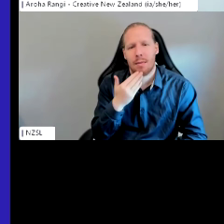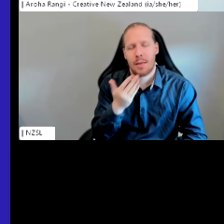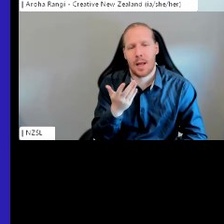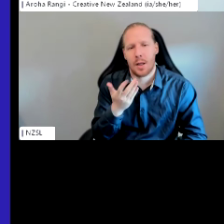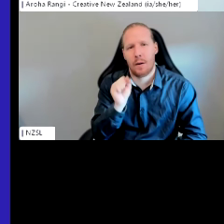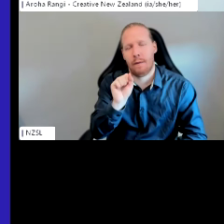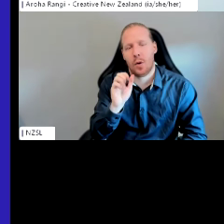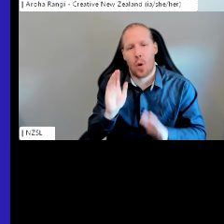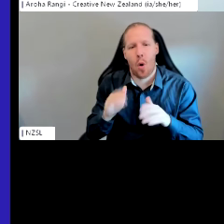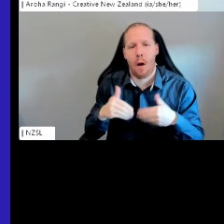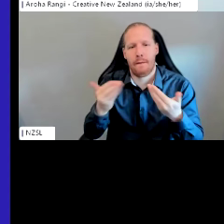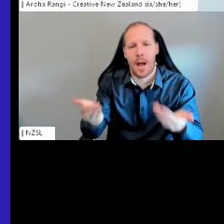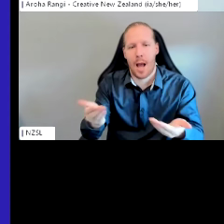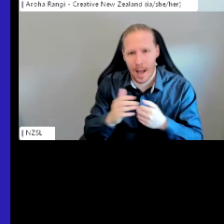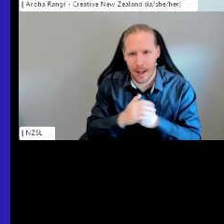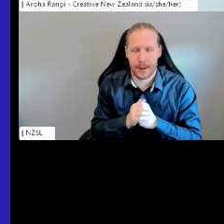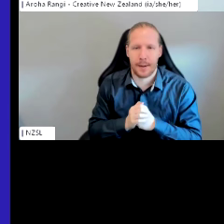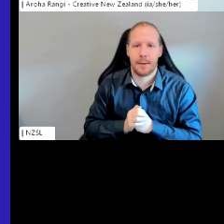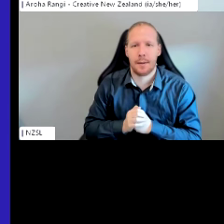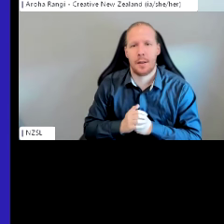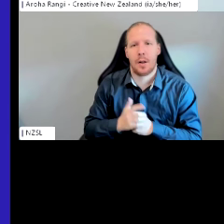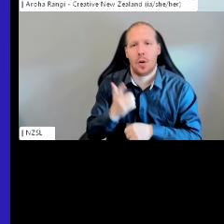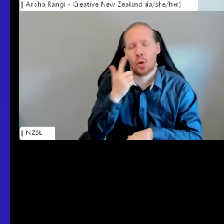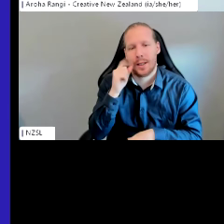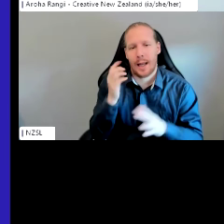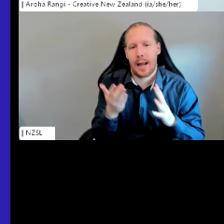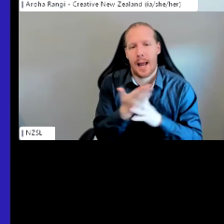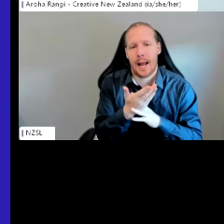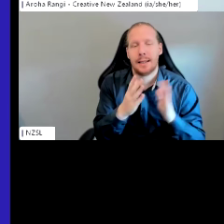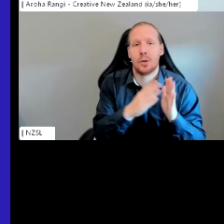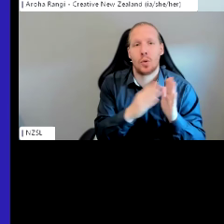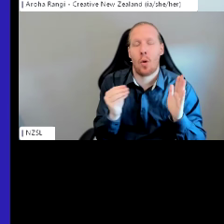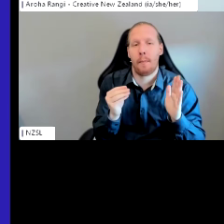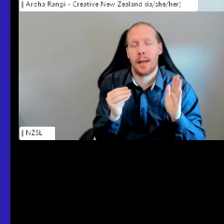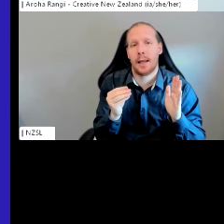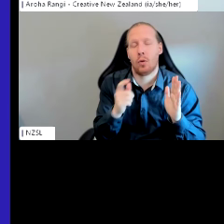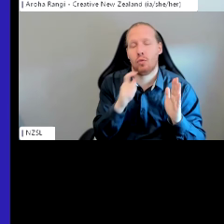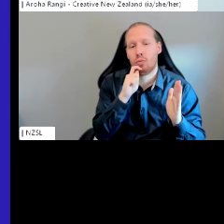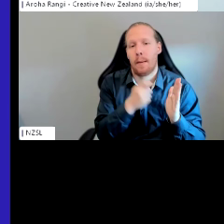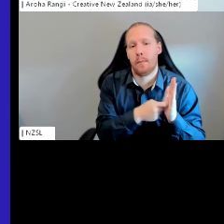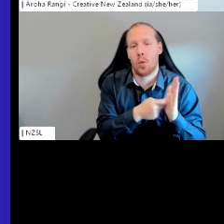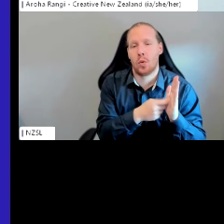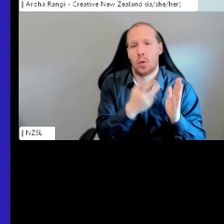Um as you can see on the slides, you can access a copy of all the reports audience at Lalora 2025